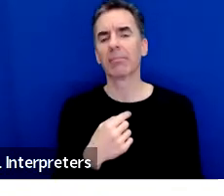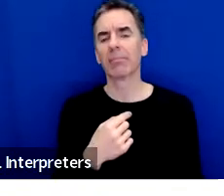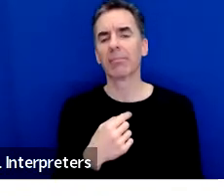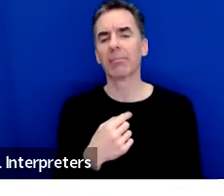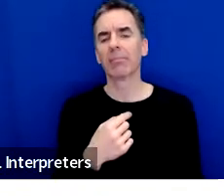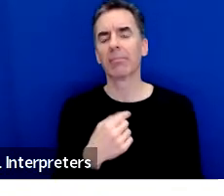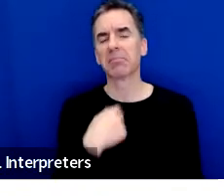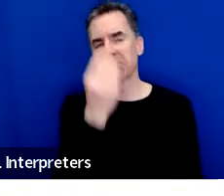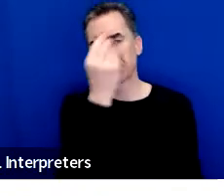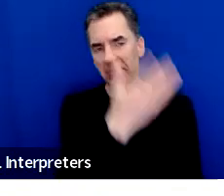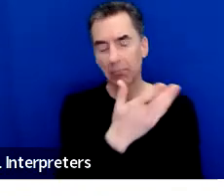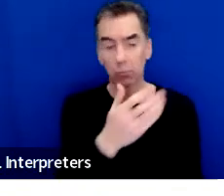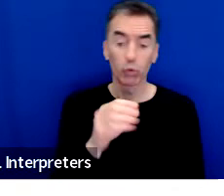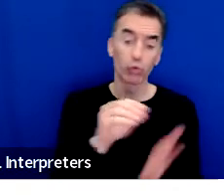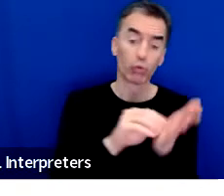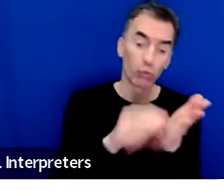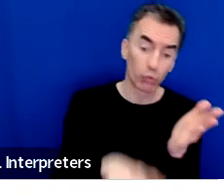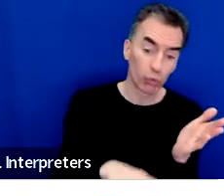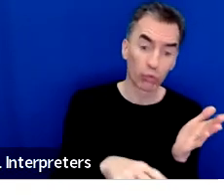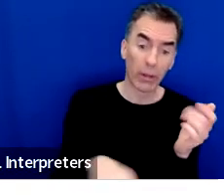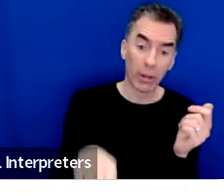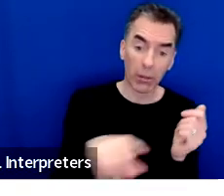or people that they have that I,